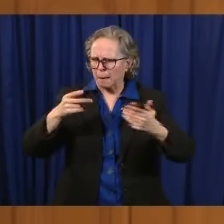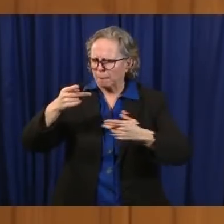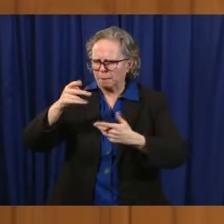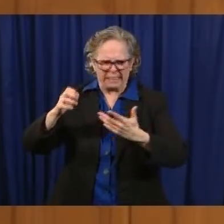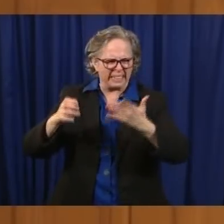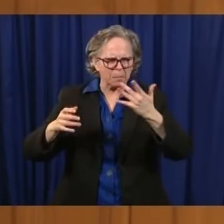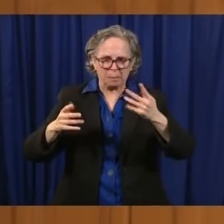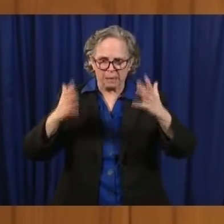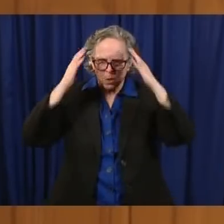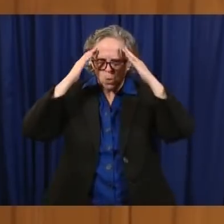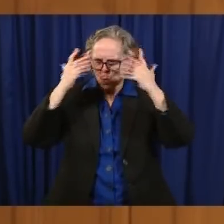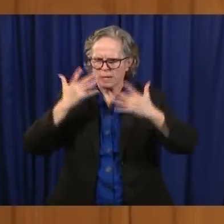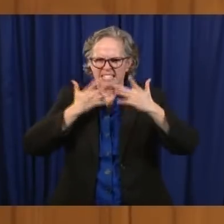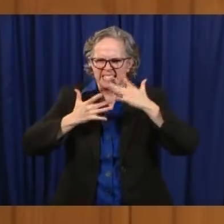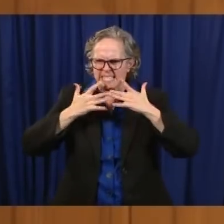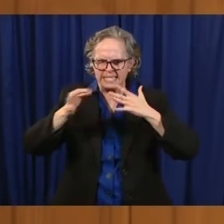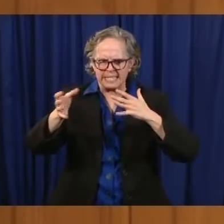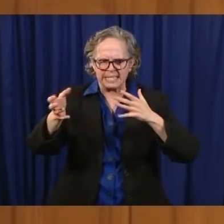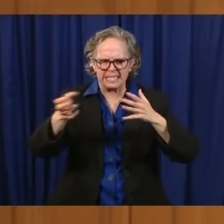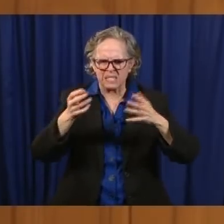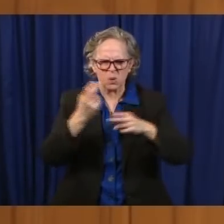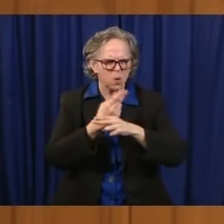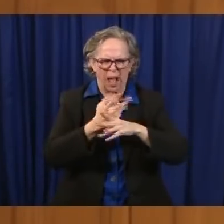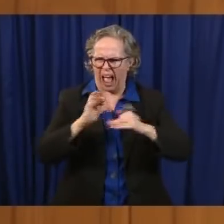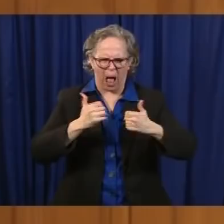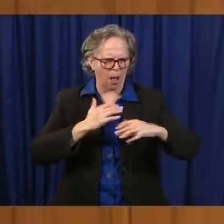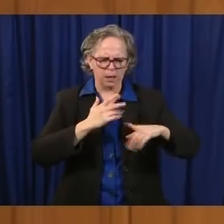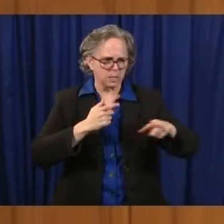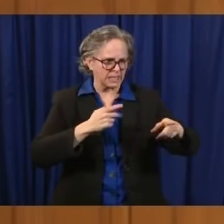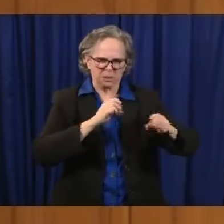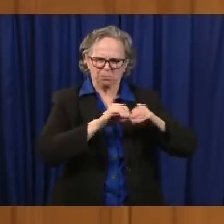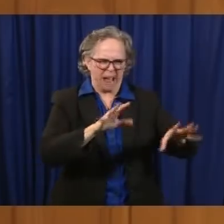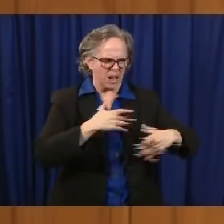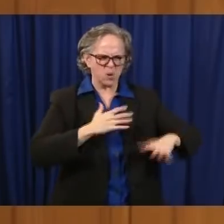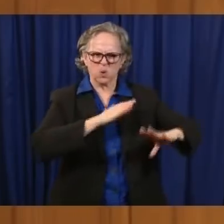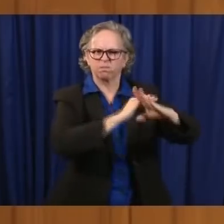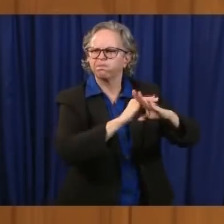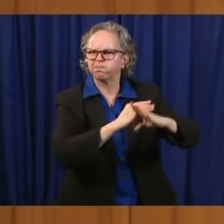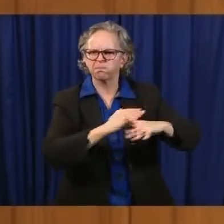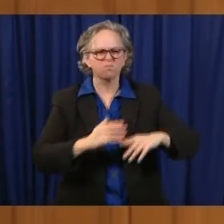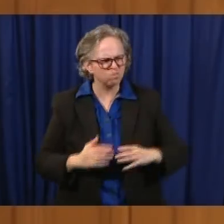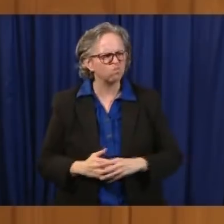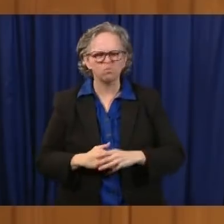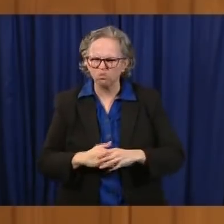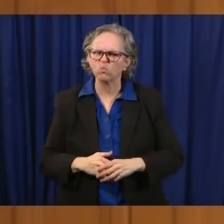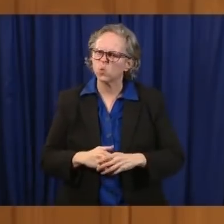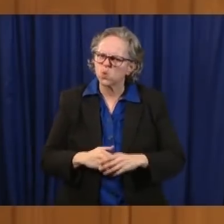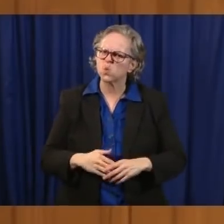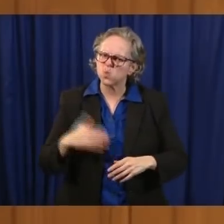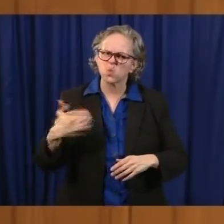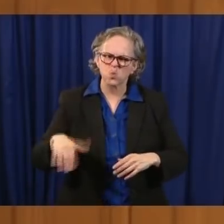SEE WHO IS IN CONTACT, AND HOW TO MAKE USE OF SCARCE PPE, KEEP IT FROM SPREADING IN YOUR